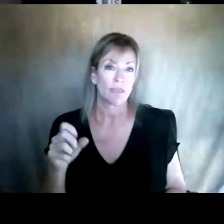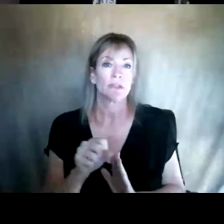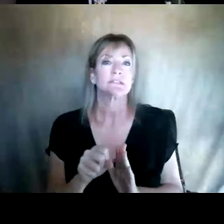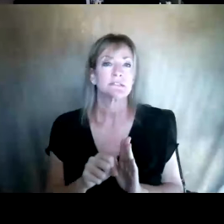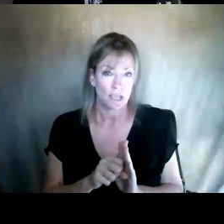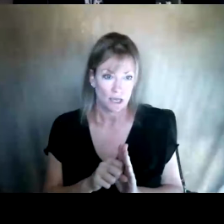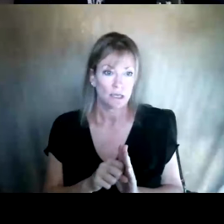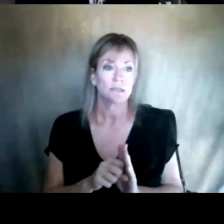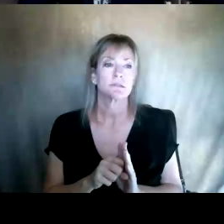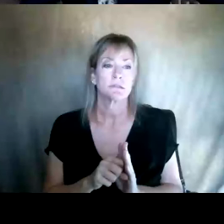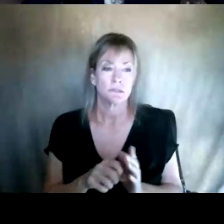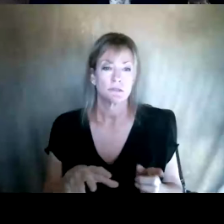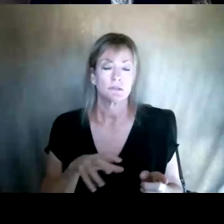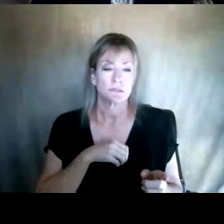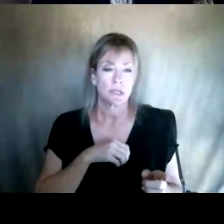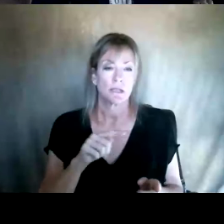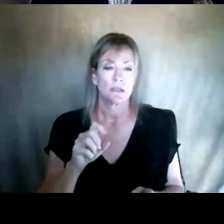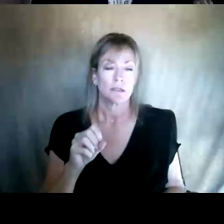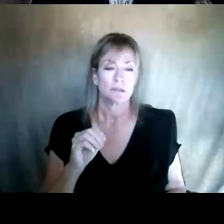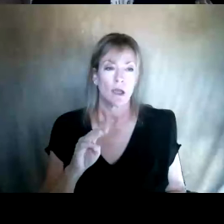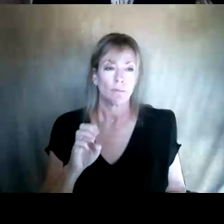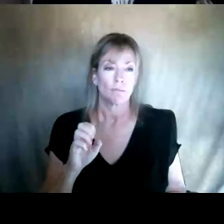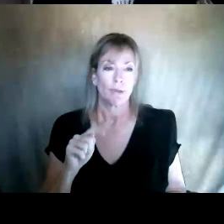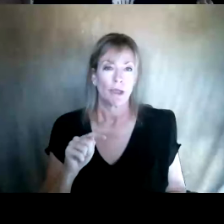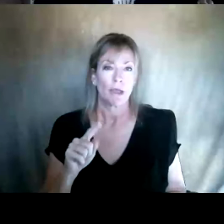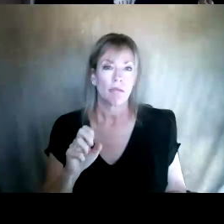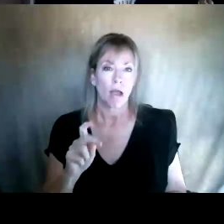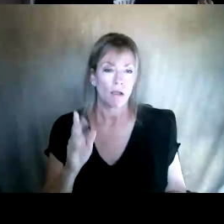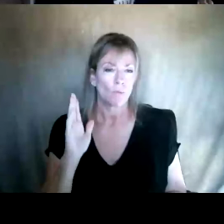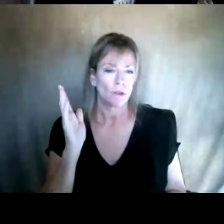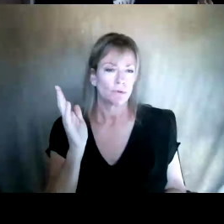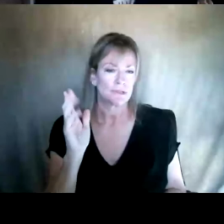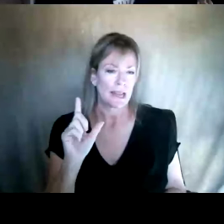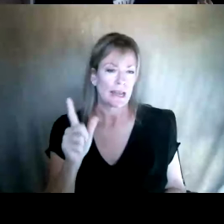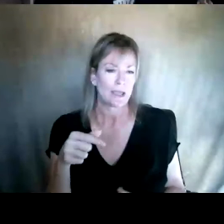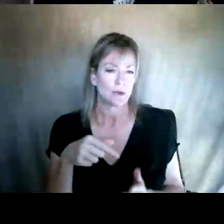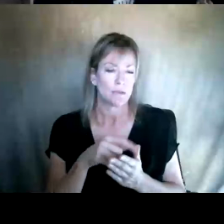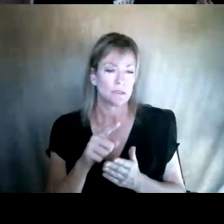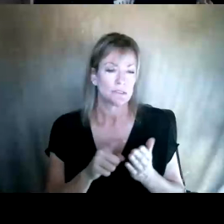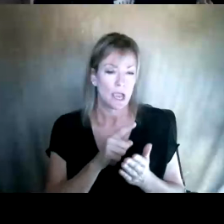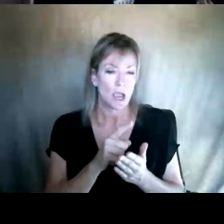SO. TOM BETLOCK WILL PRESENT LATER. FORMER ARIZONA